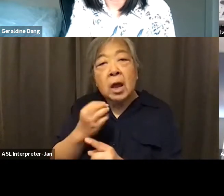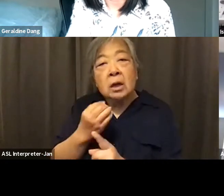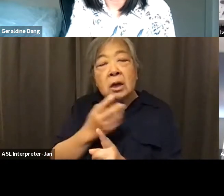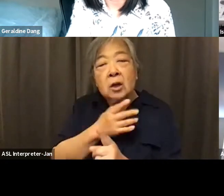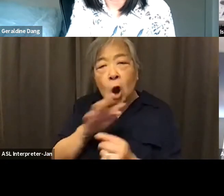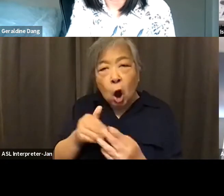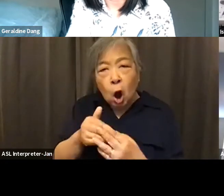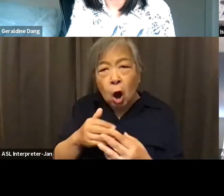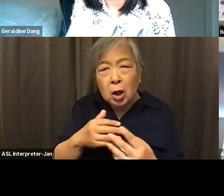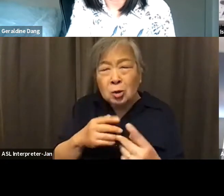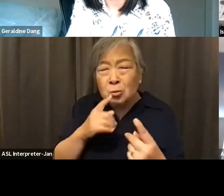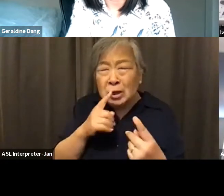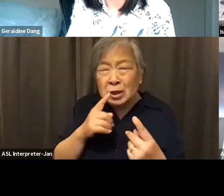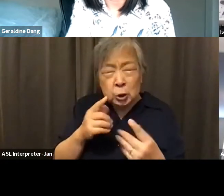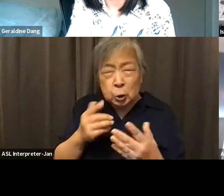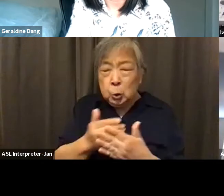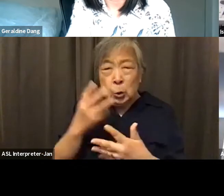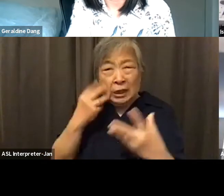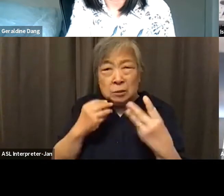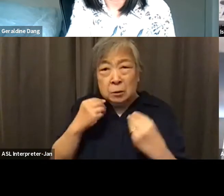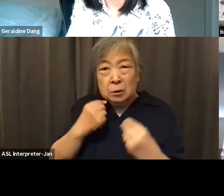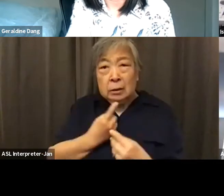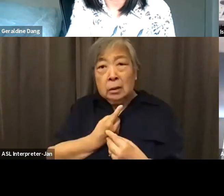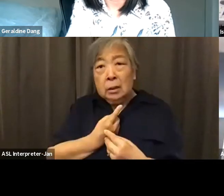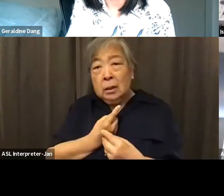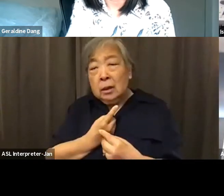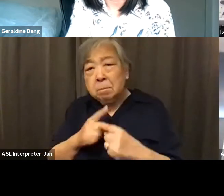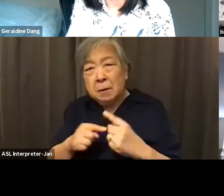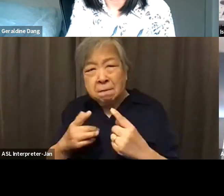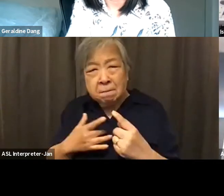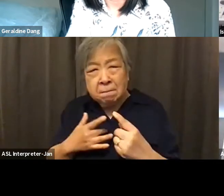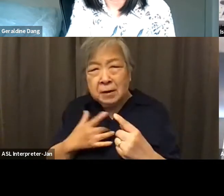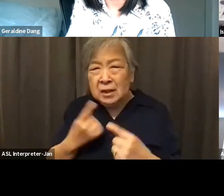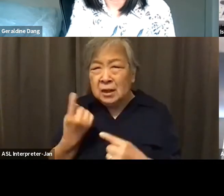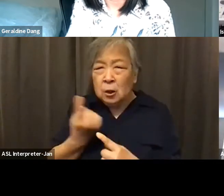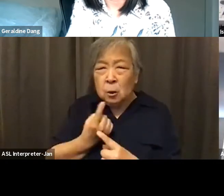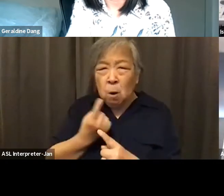really new experiences, but also feeling so alone in that way.